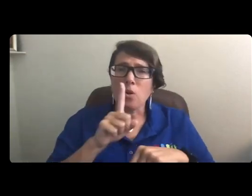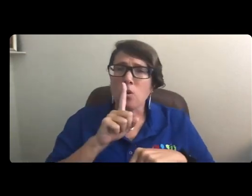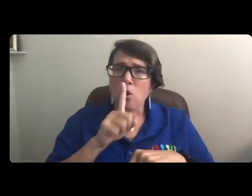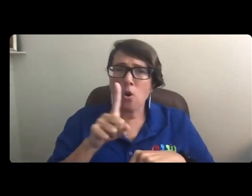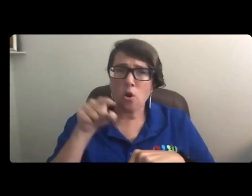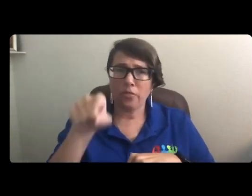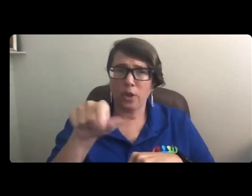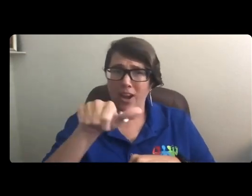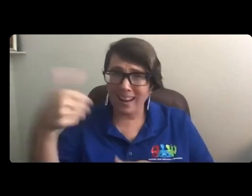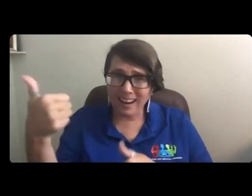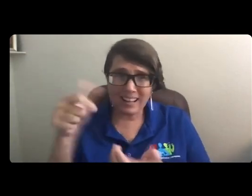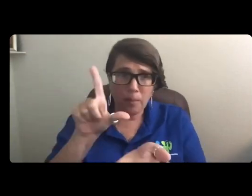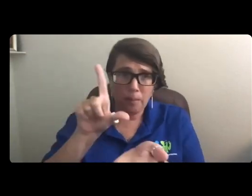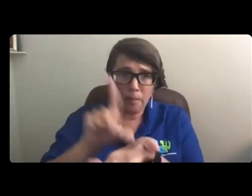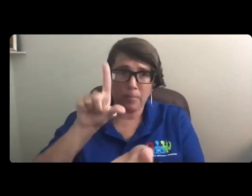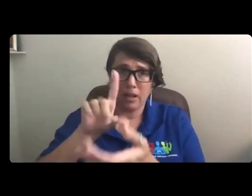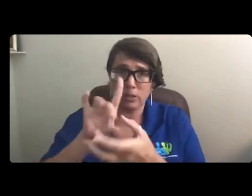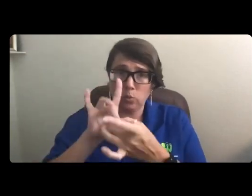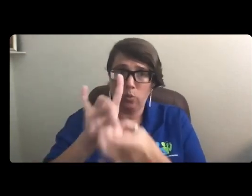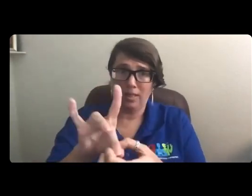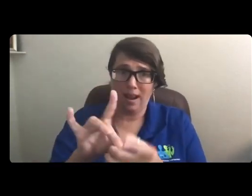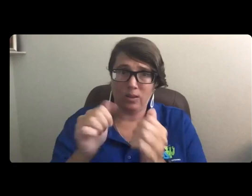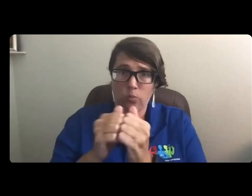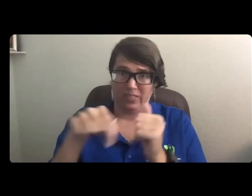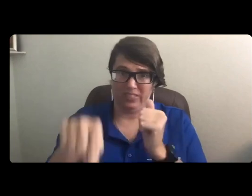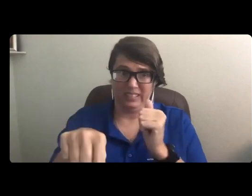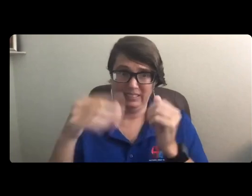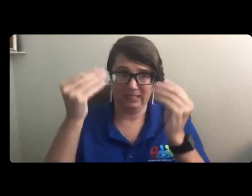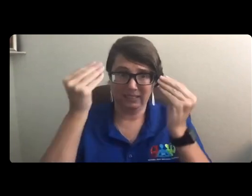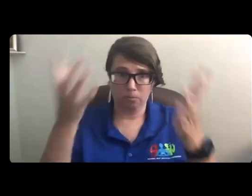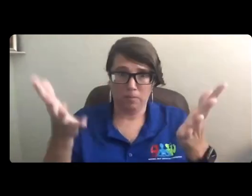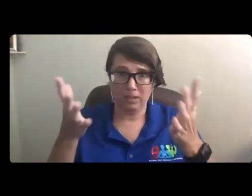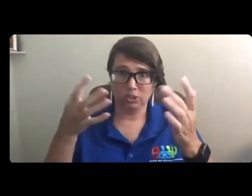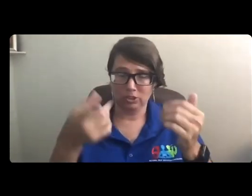you would like in the Q&A module.